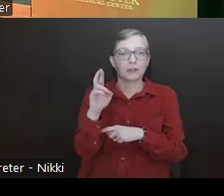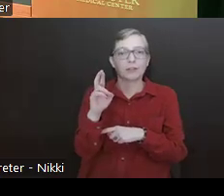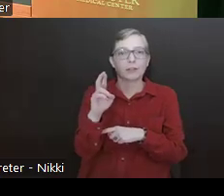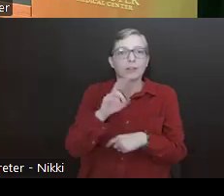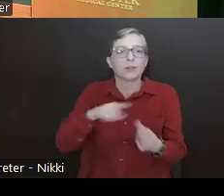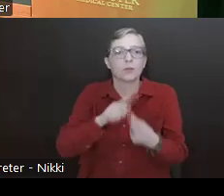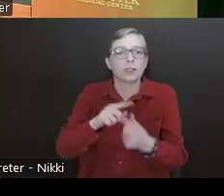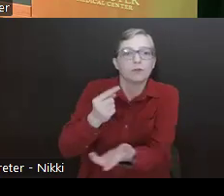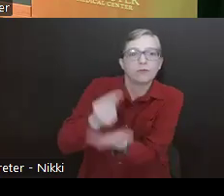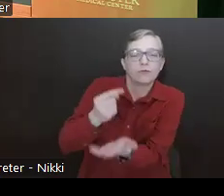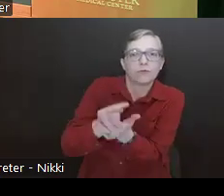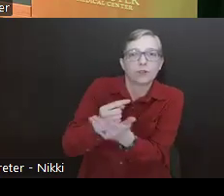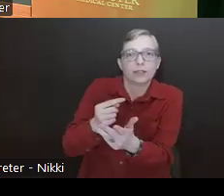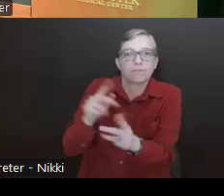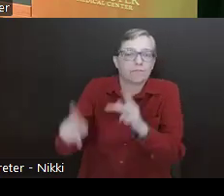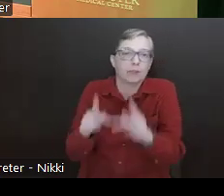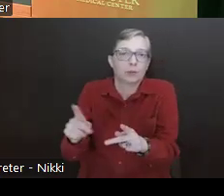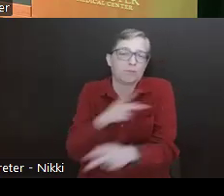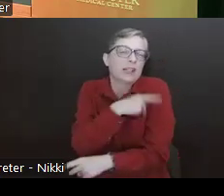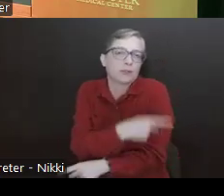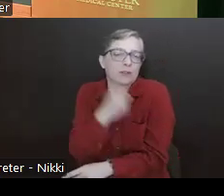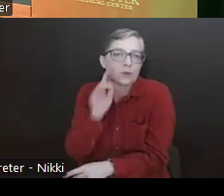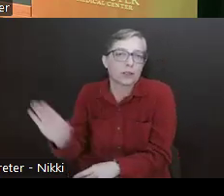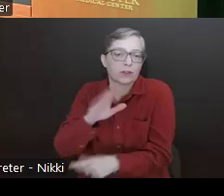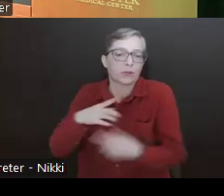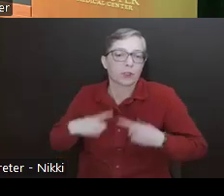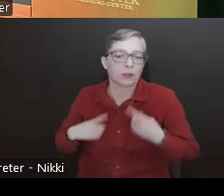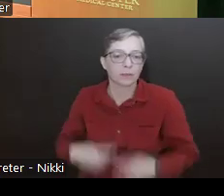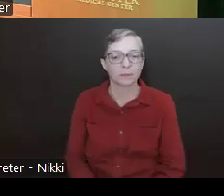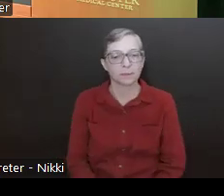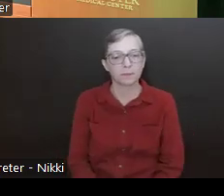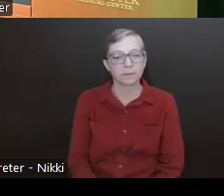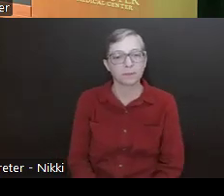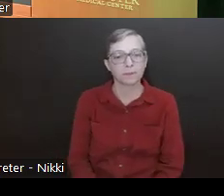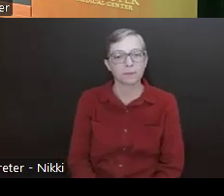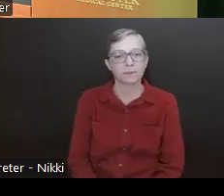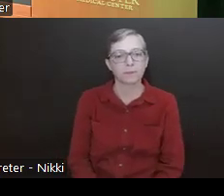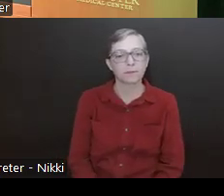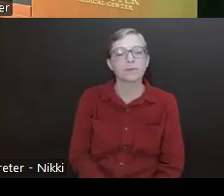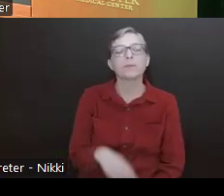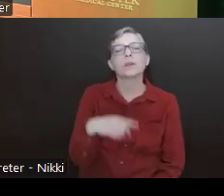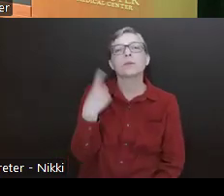their depression and then there's some data from one of our randomized control trials this was from